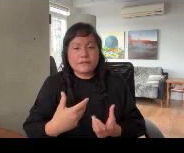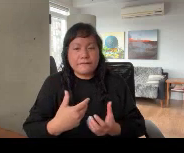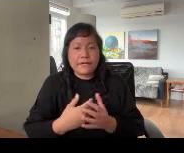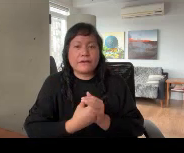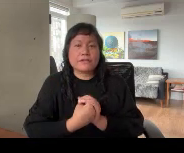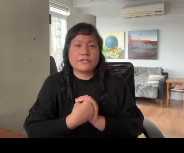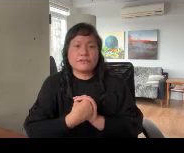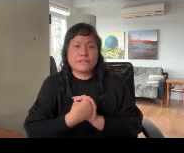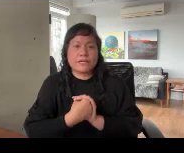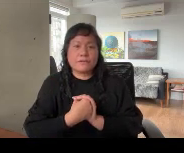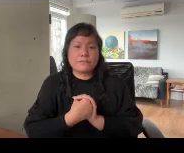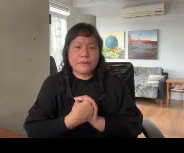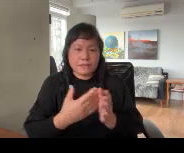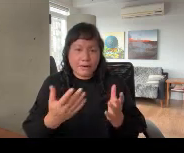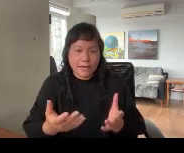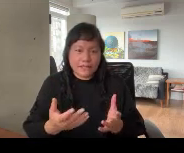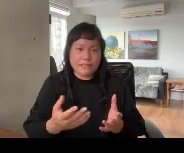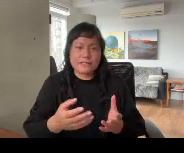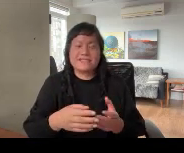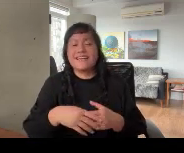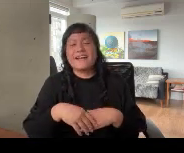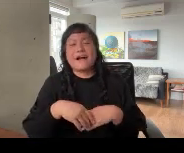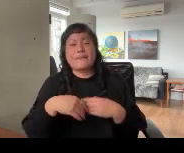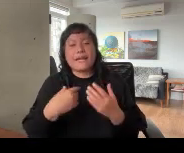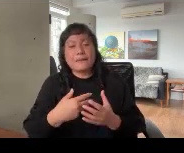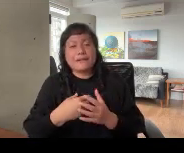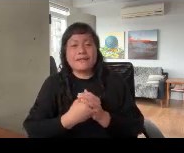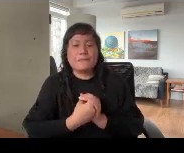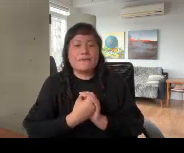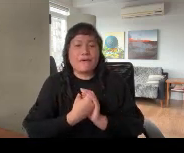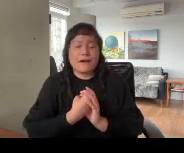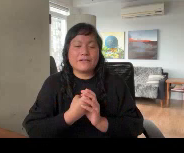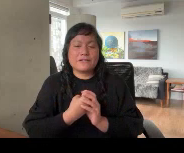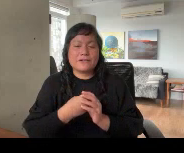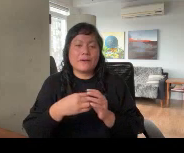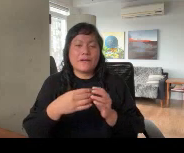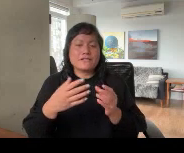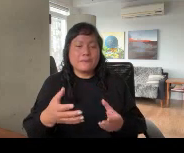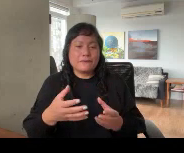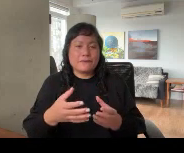and in defining our digital standards and best practices. And now we're going to move on to some